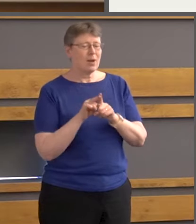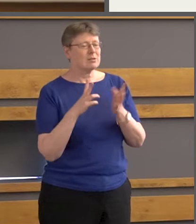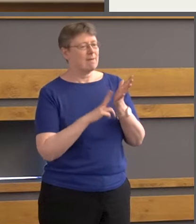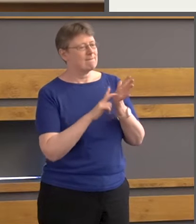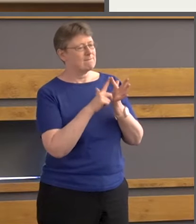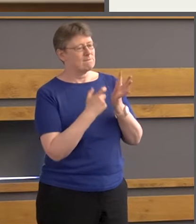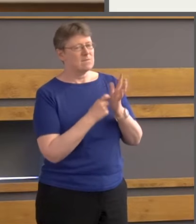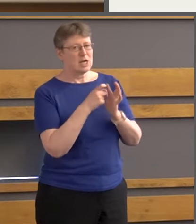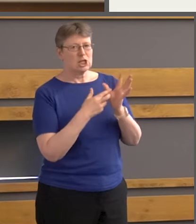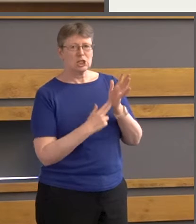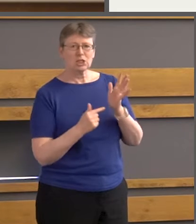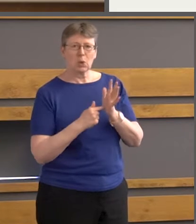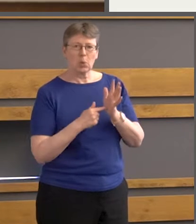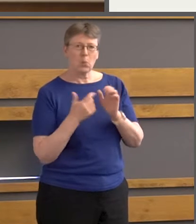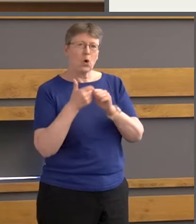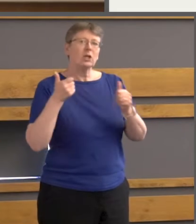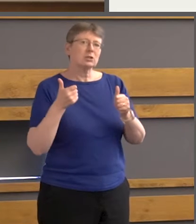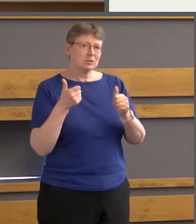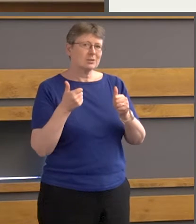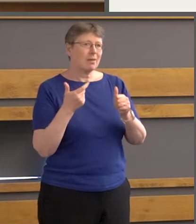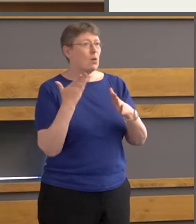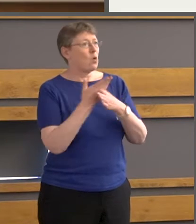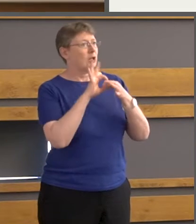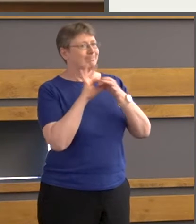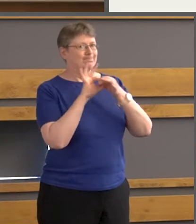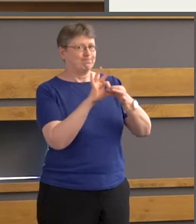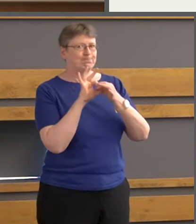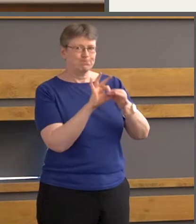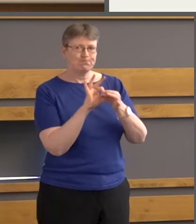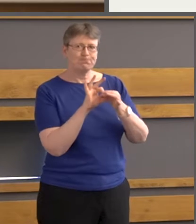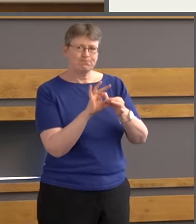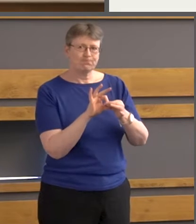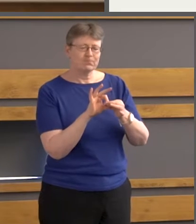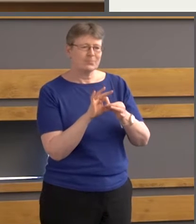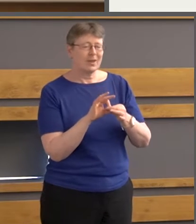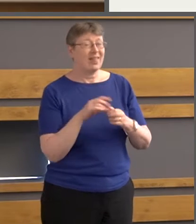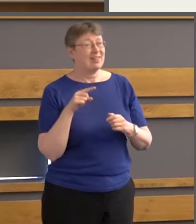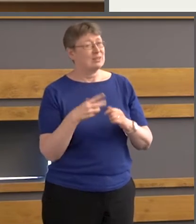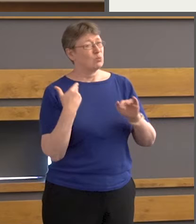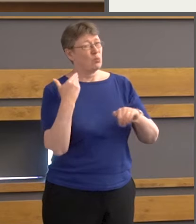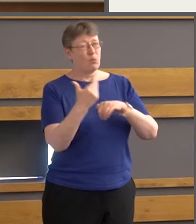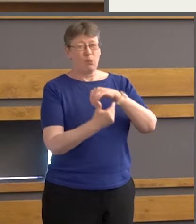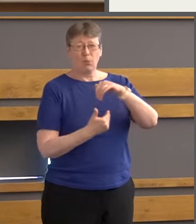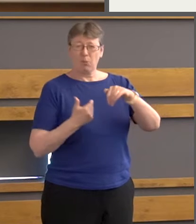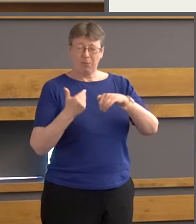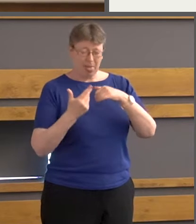who have worked in partnership with us on this commission. This is a really complex history to unpack,